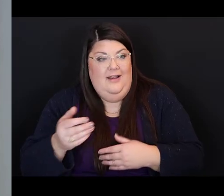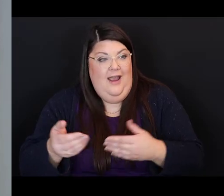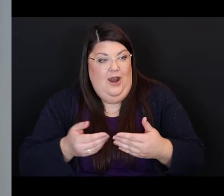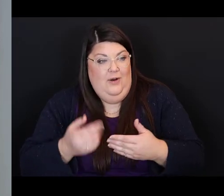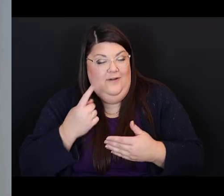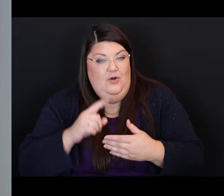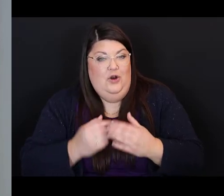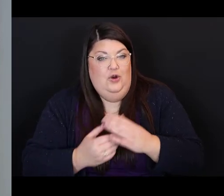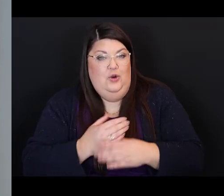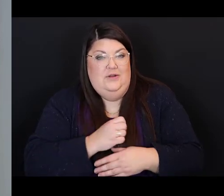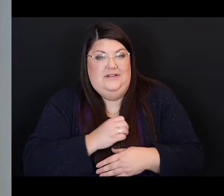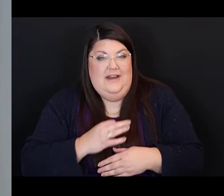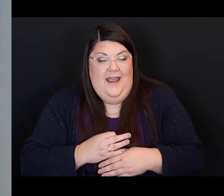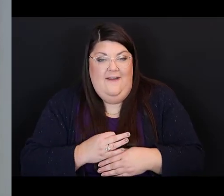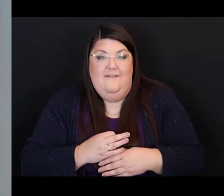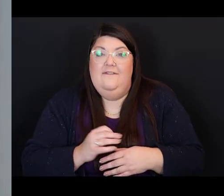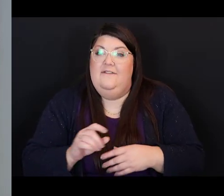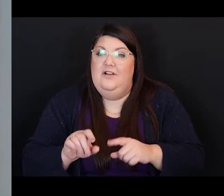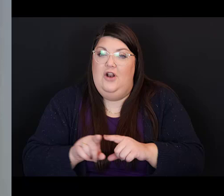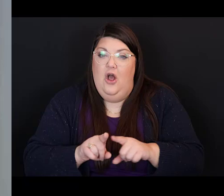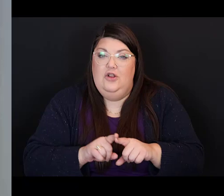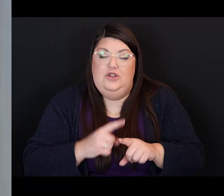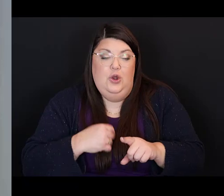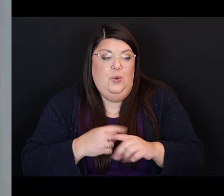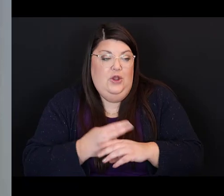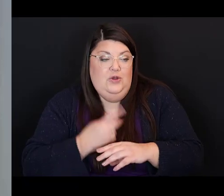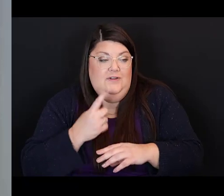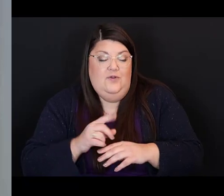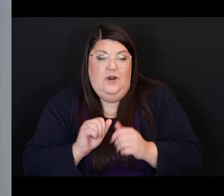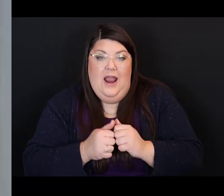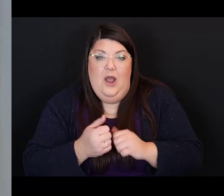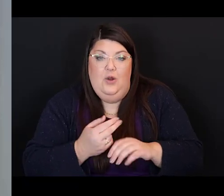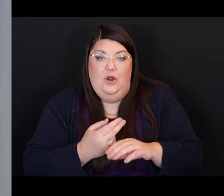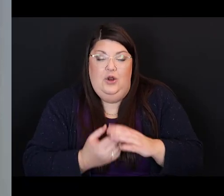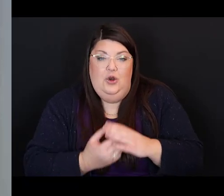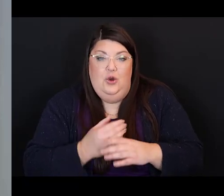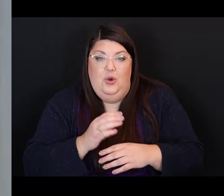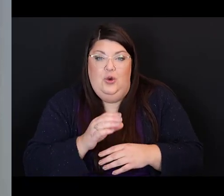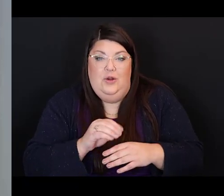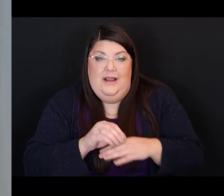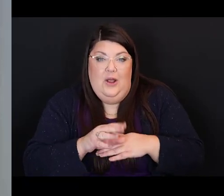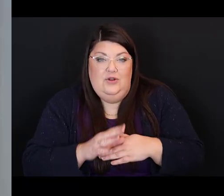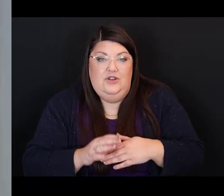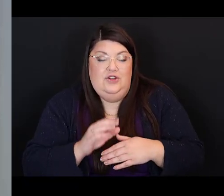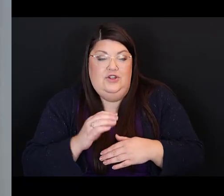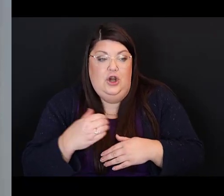new staff and we've also link linked it with how new counselors are coached or how they're